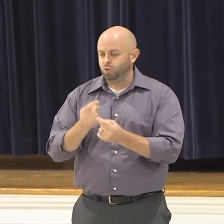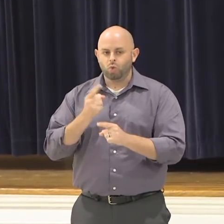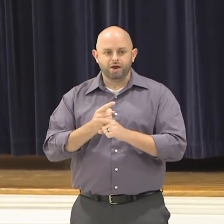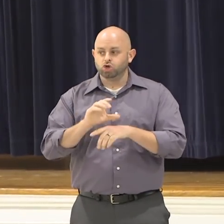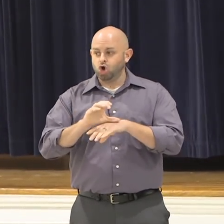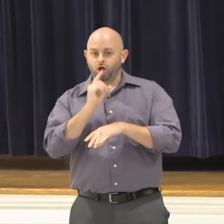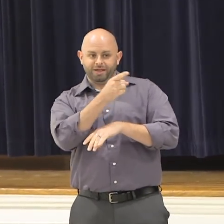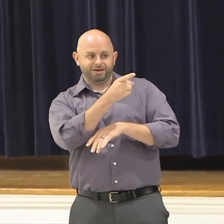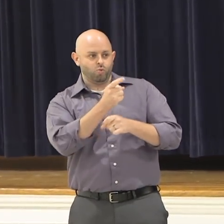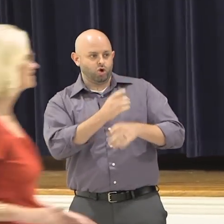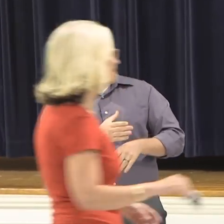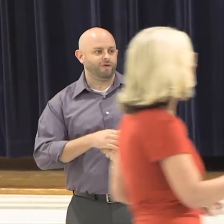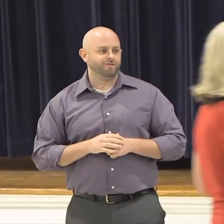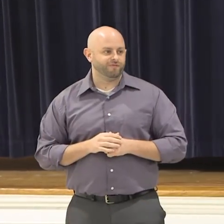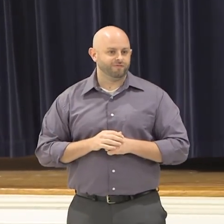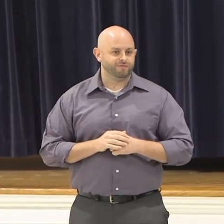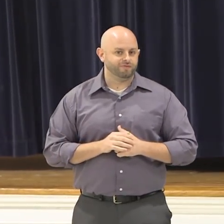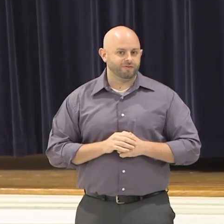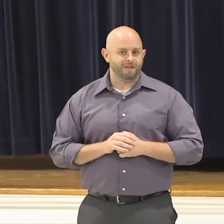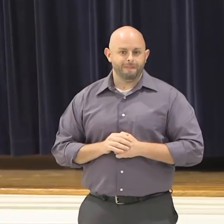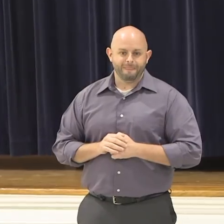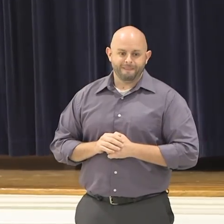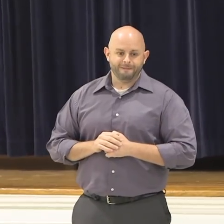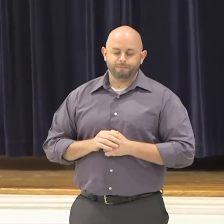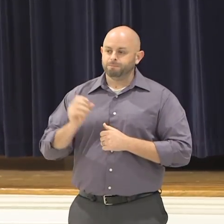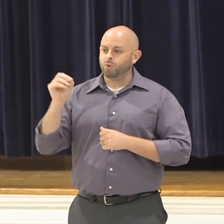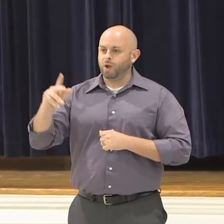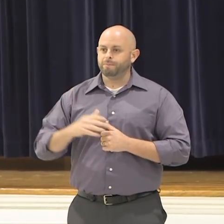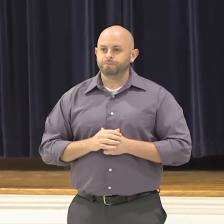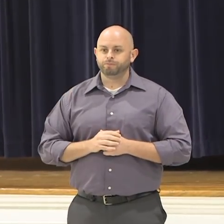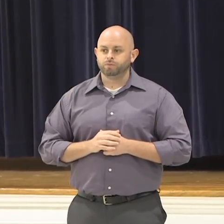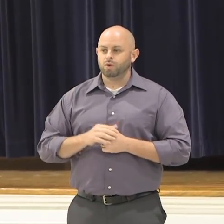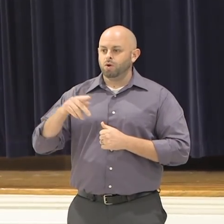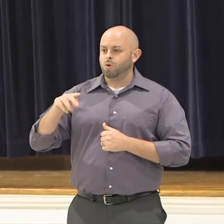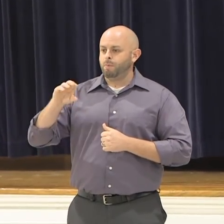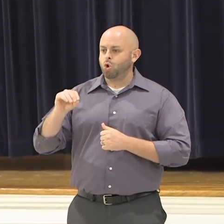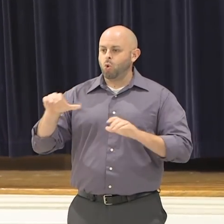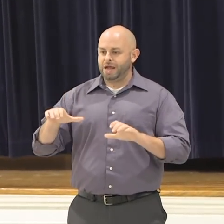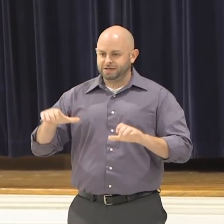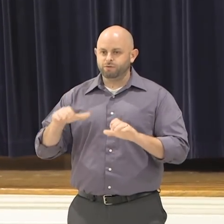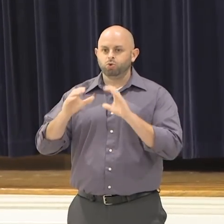winner okay under proactive communication all right so we did people